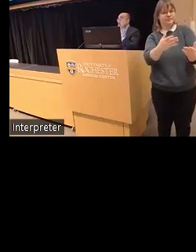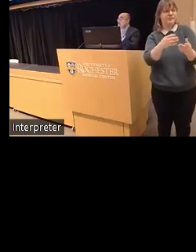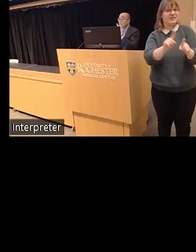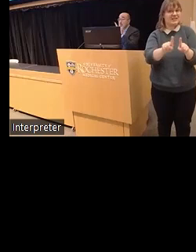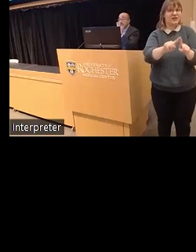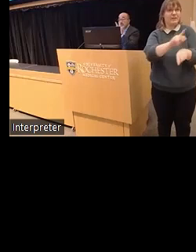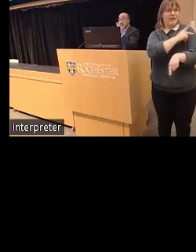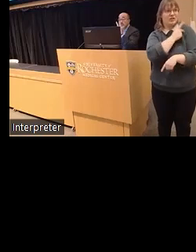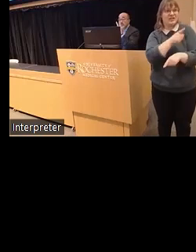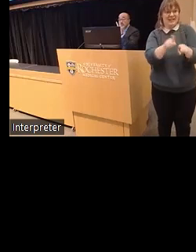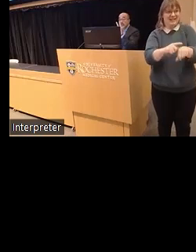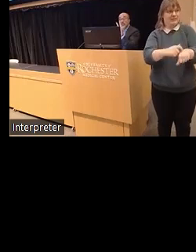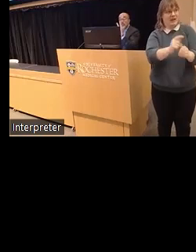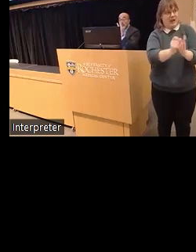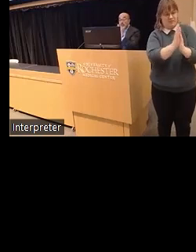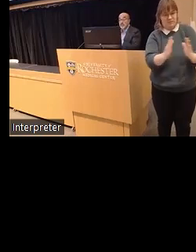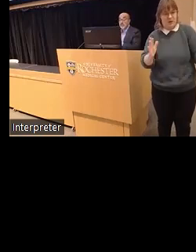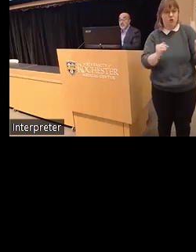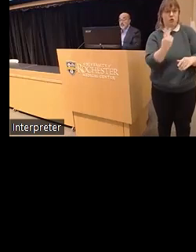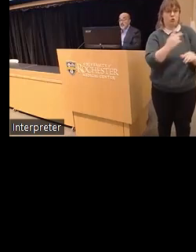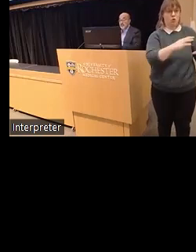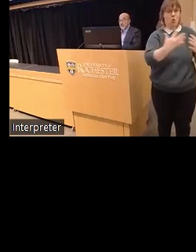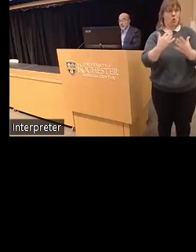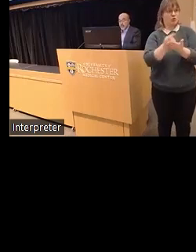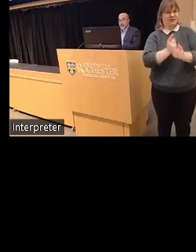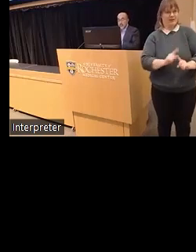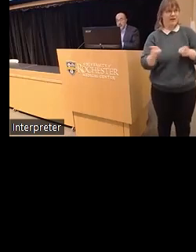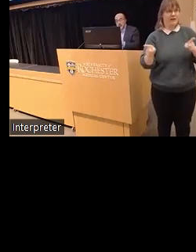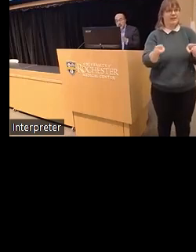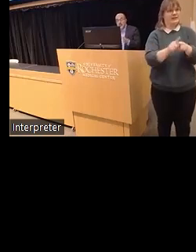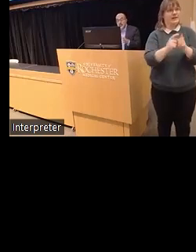got two cohorts that were treated differently um in the same time frame and with stratified